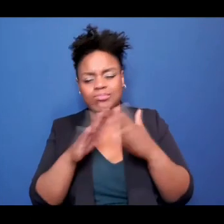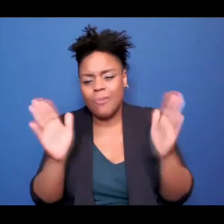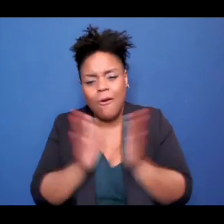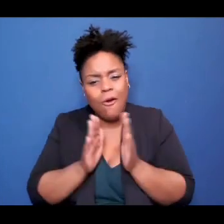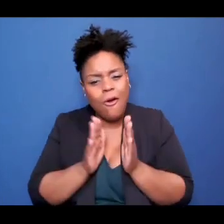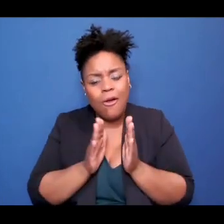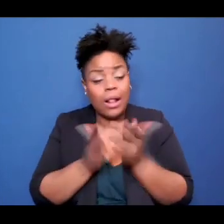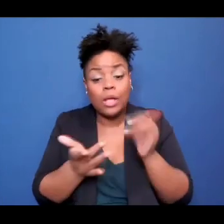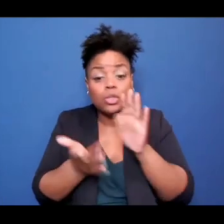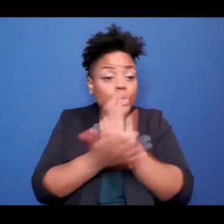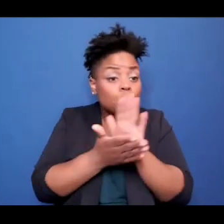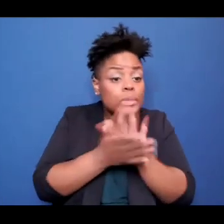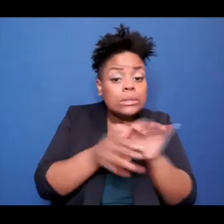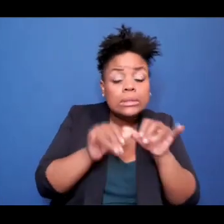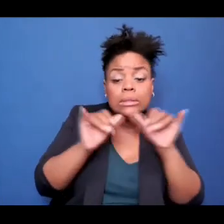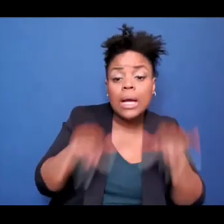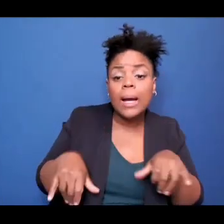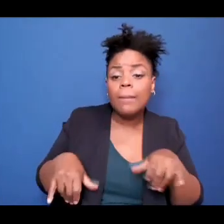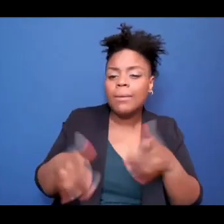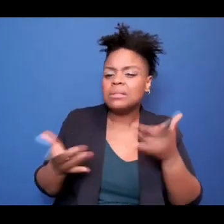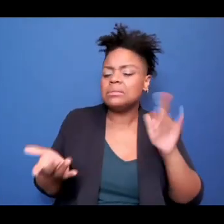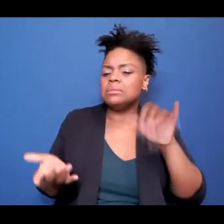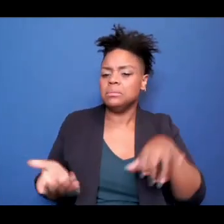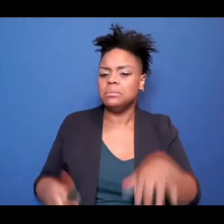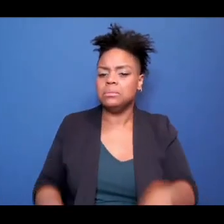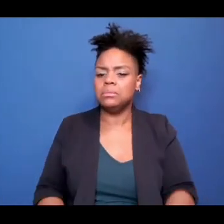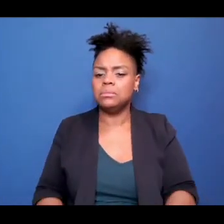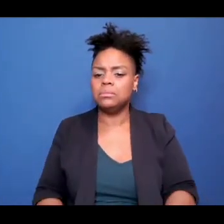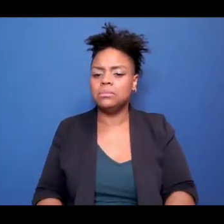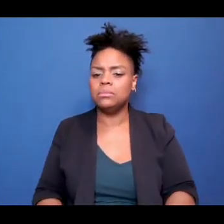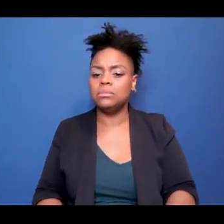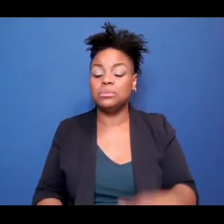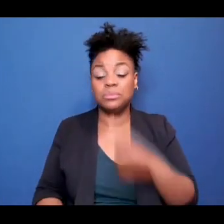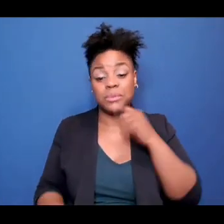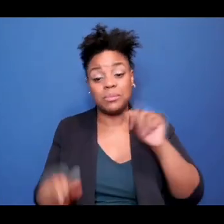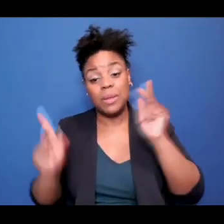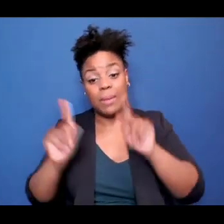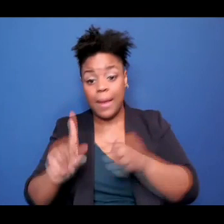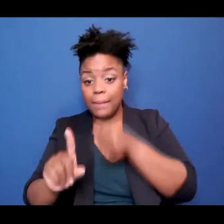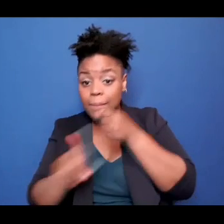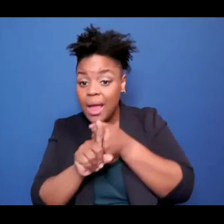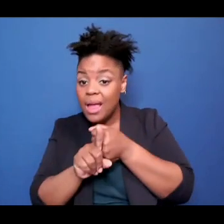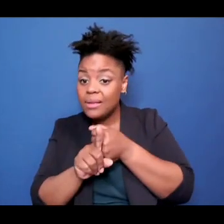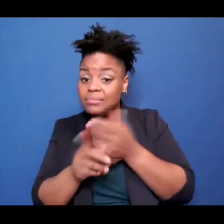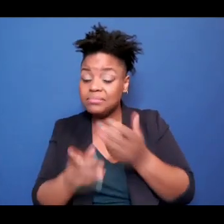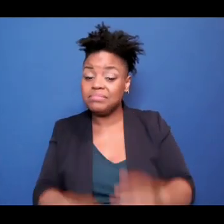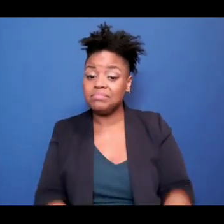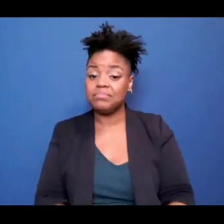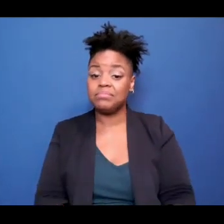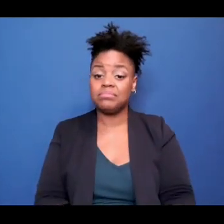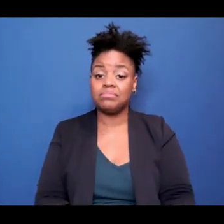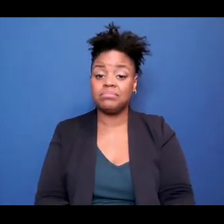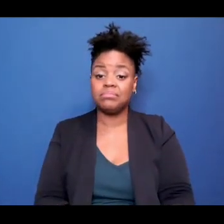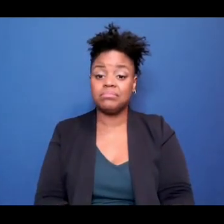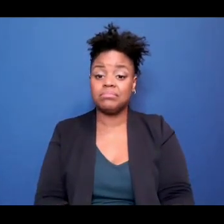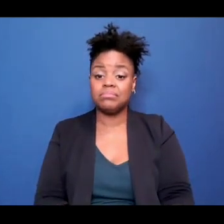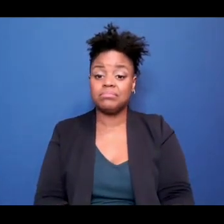SMALL IN YOUR COMMUNITY OR IN SCHOOL SYSTEMS AND SO ON IS WHERE PEOPLE CAN MAKE THEIR MOST DIRECT CONNECTION.